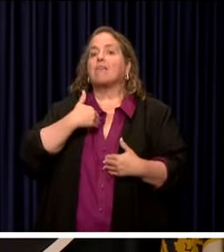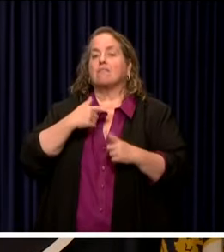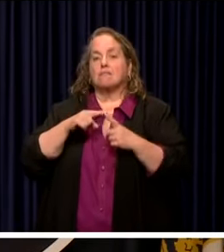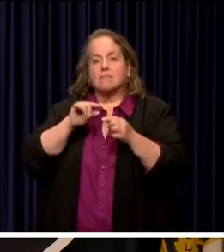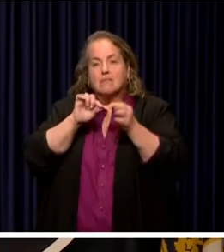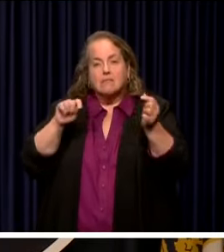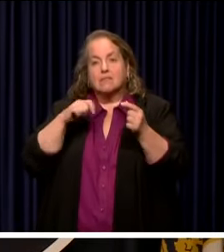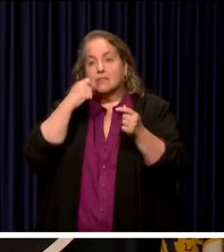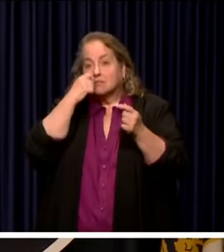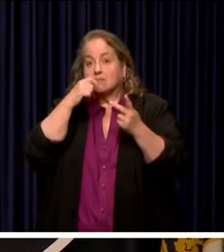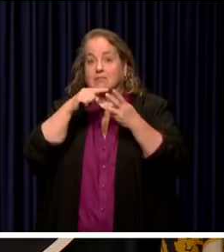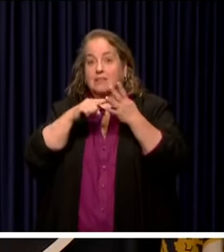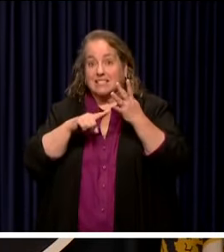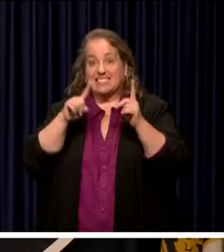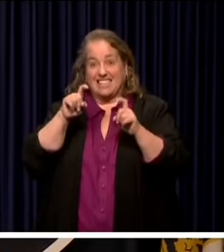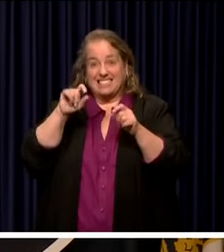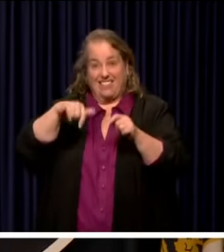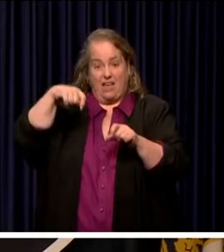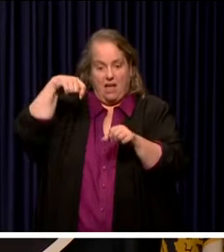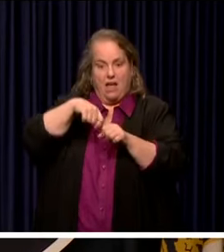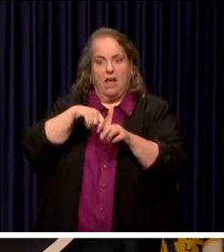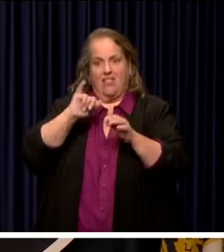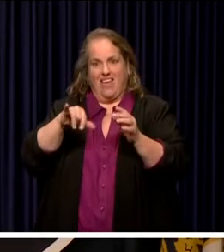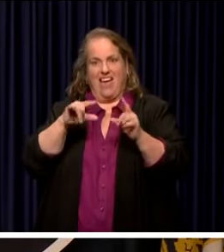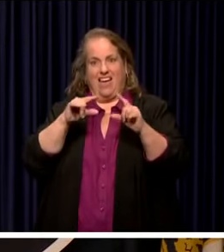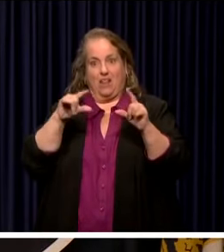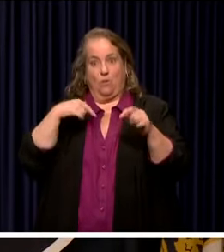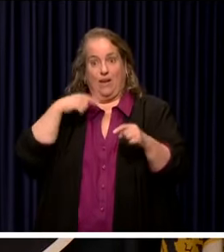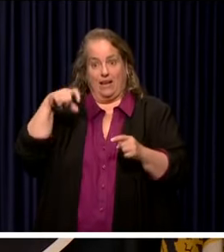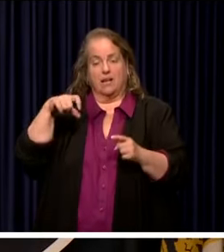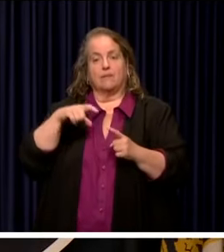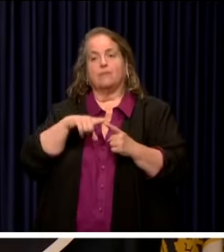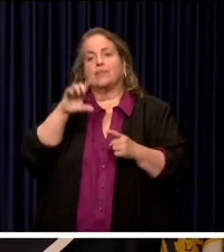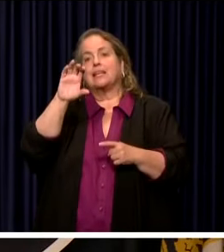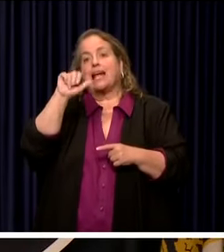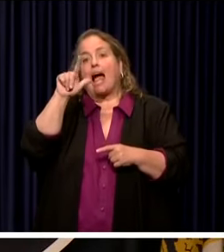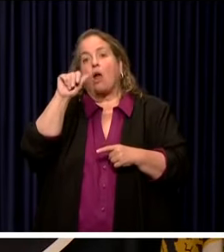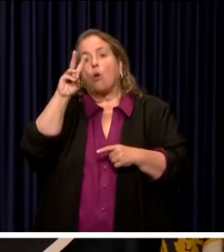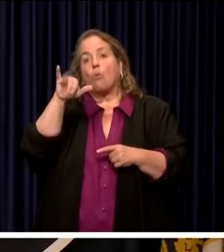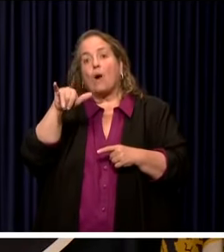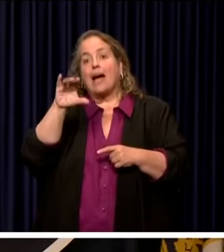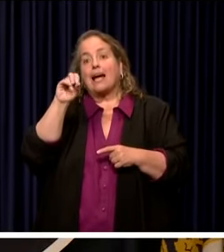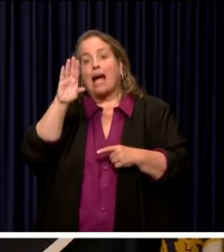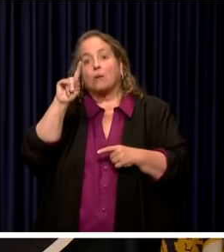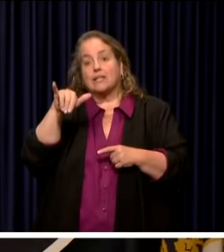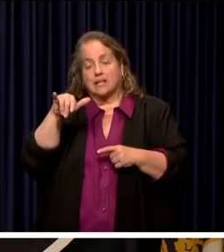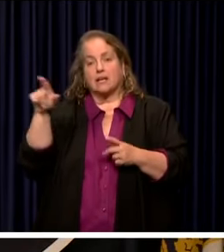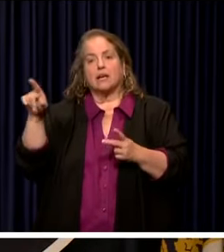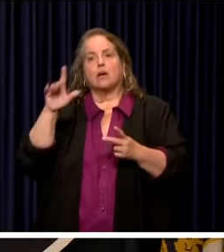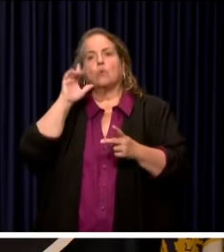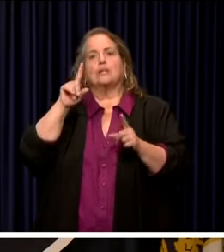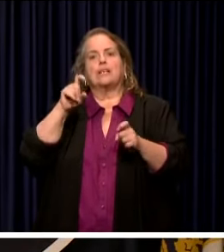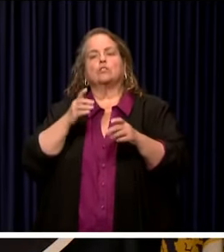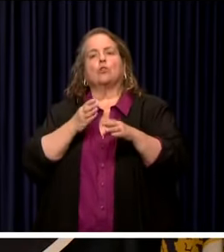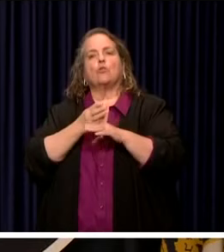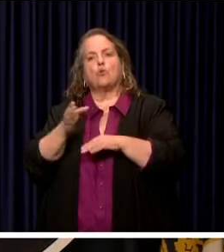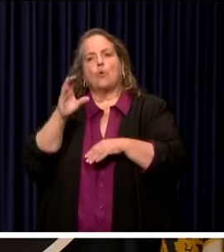AND AS WE REALLY ROLL OUT NOW THE DIFFERENT OPTIONS FOR TESTING THAT WE'RE GOING TO DO TOMORROW, WE'LL MAKE SURE THAT